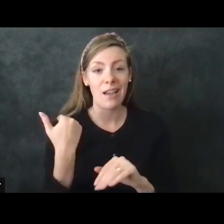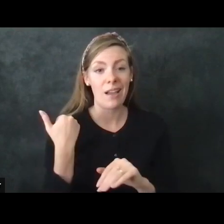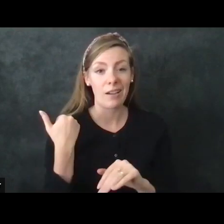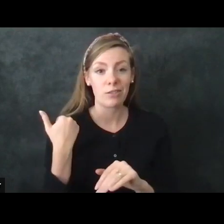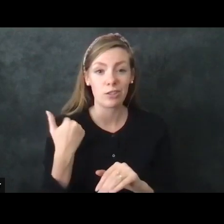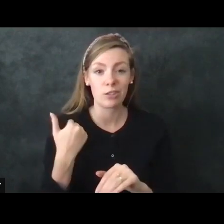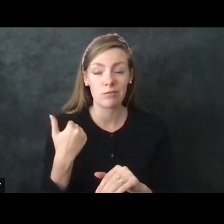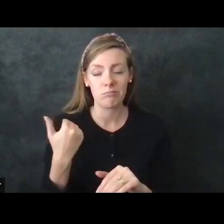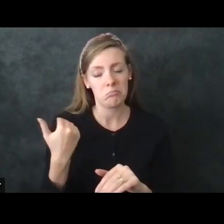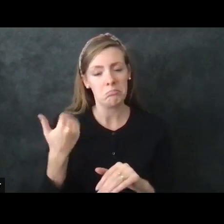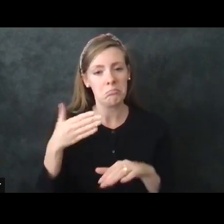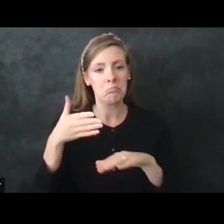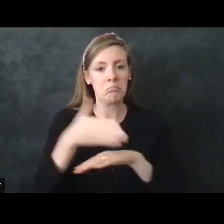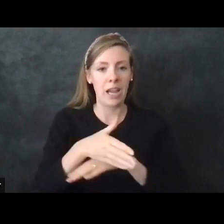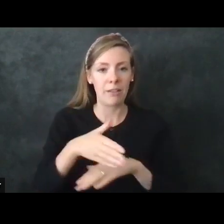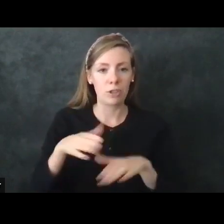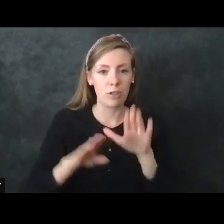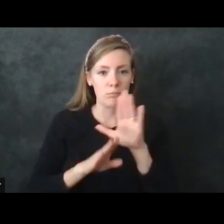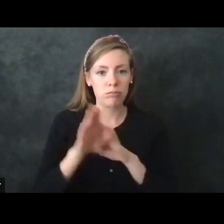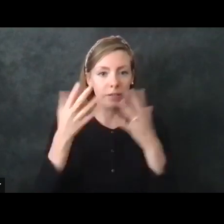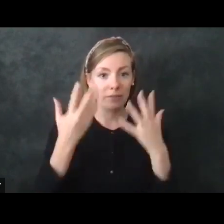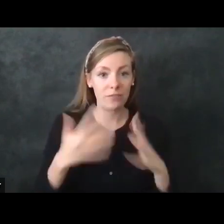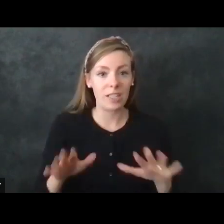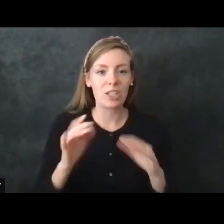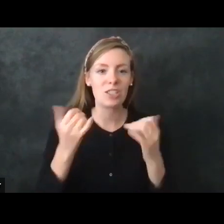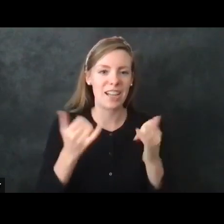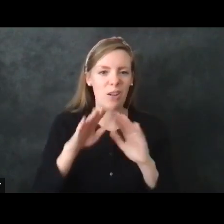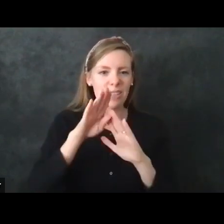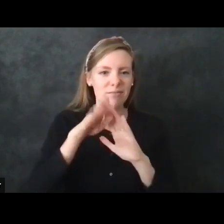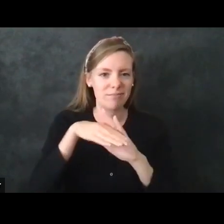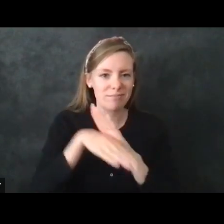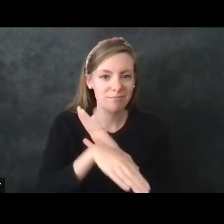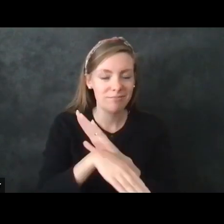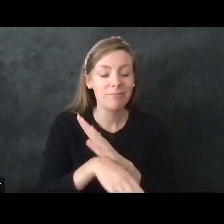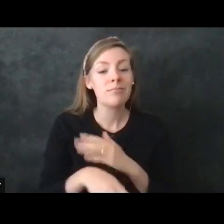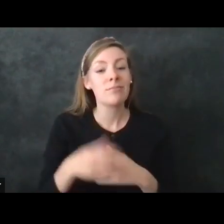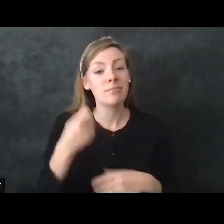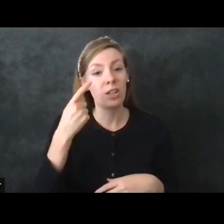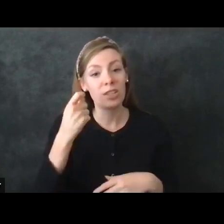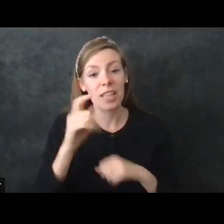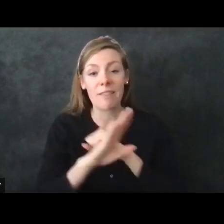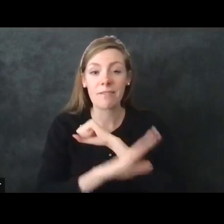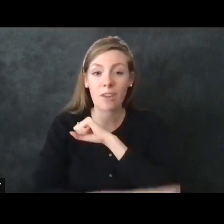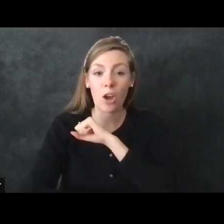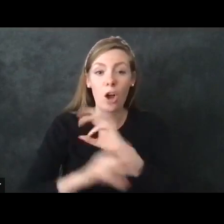But as we move into fall in winter, we need to stay vigilant. No one wants a repeat of what we went